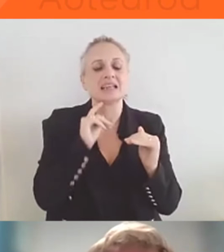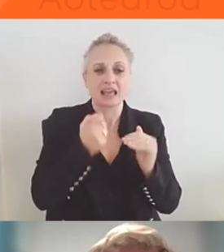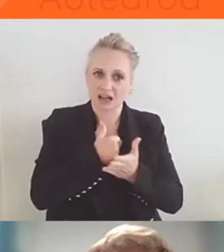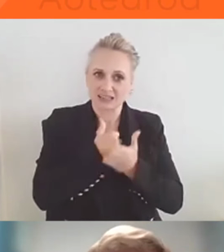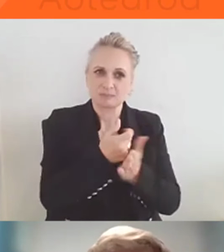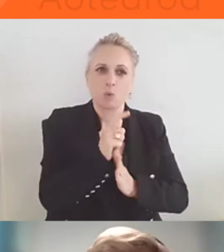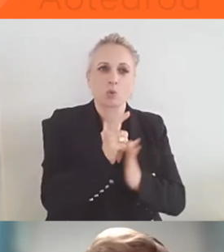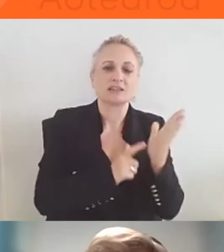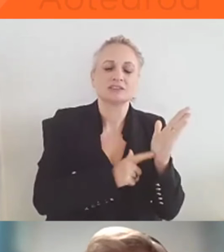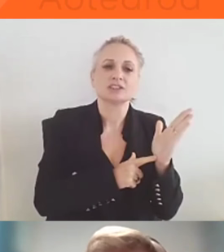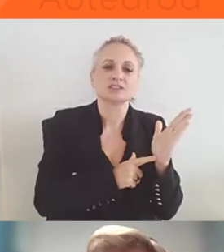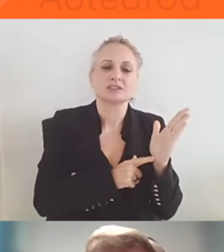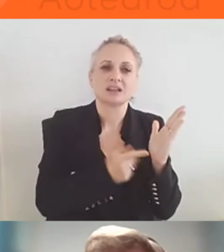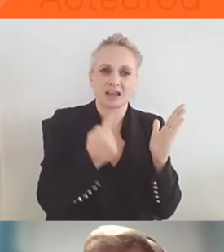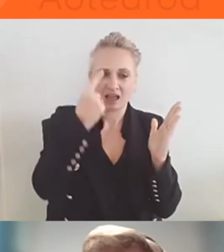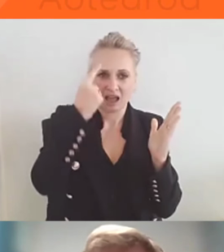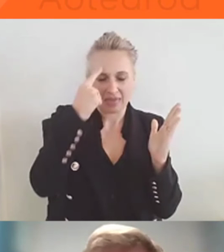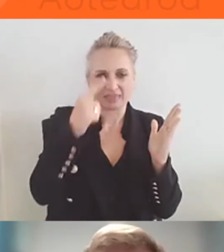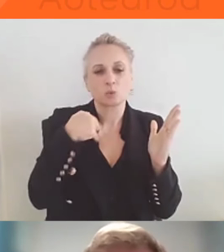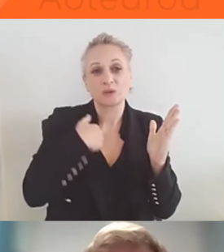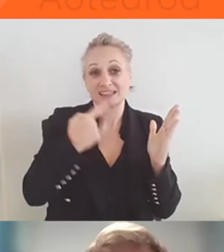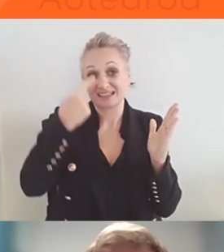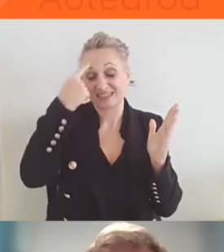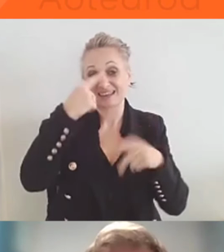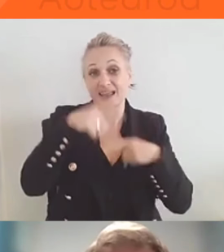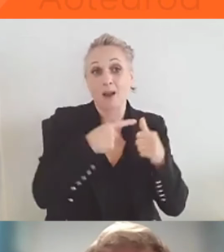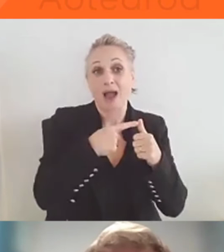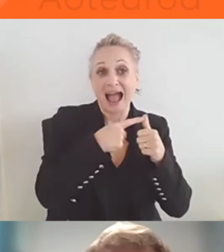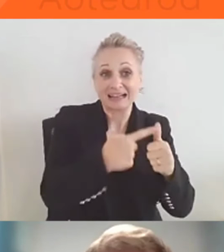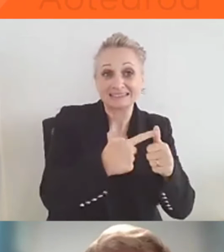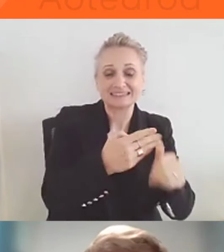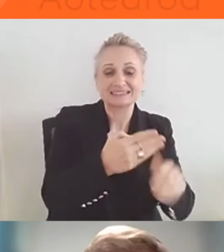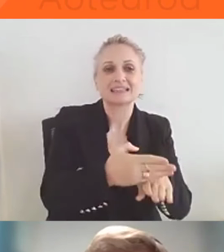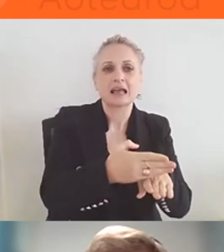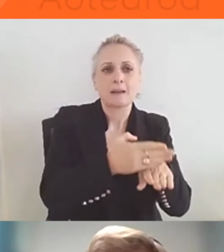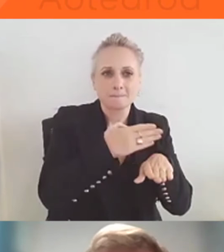at the top of the cliff not the ambulance at the bottom of it.